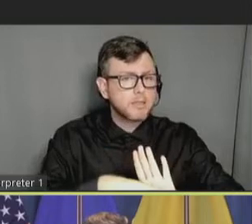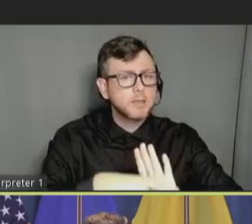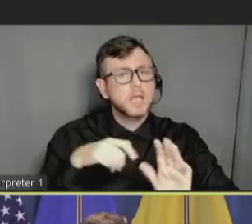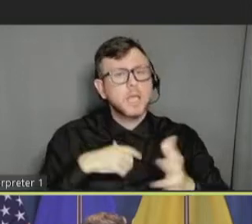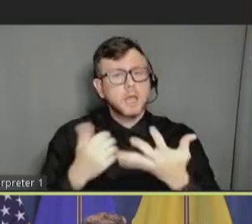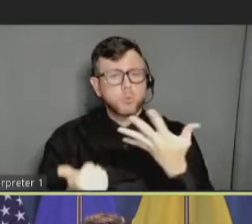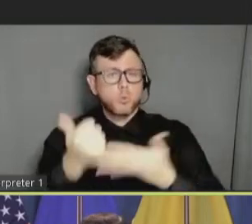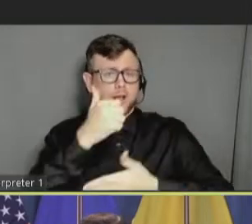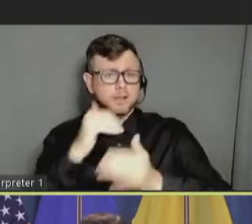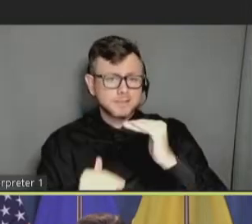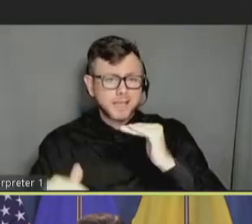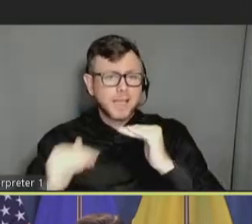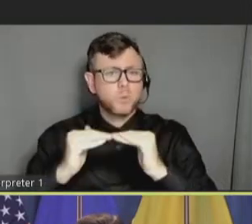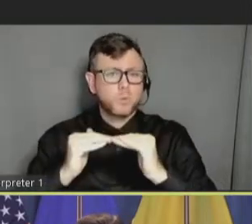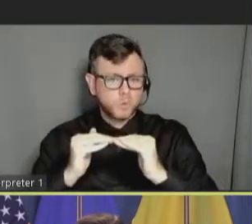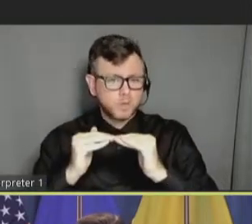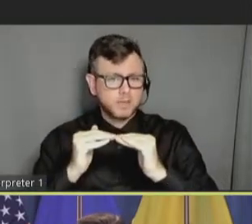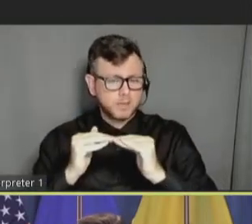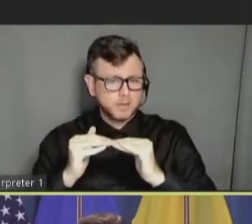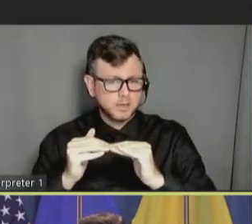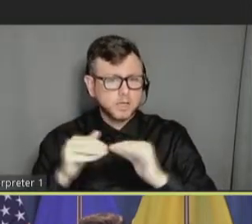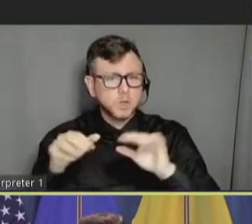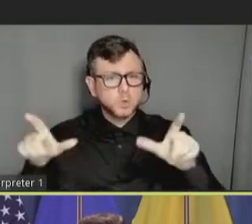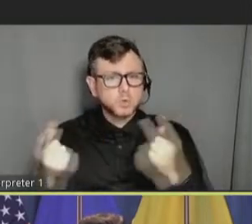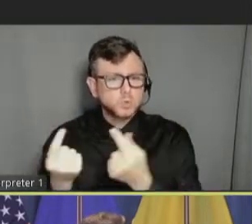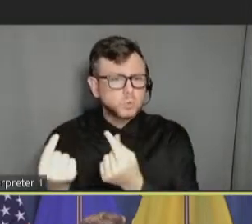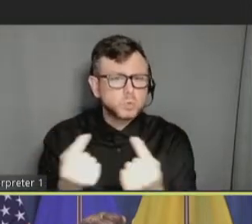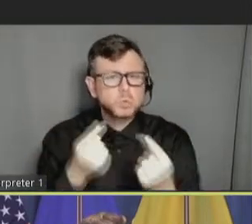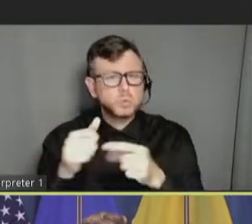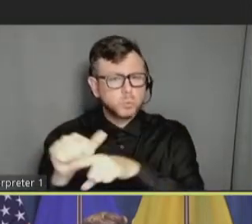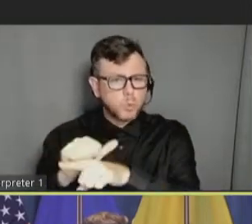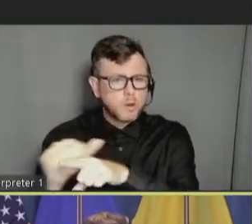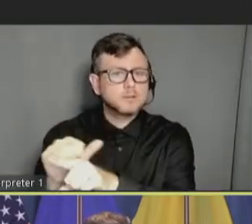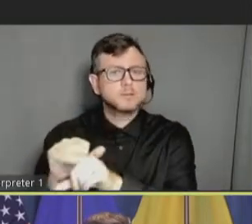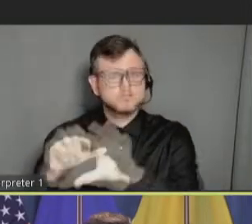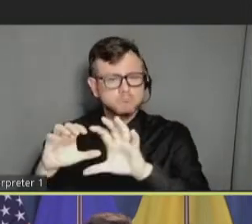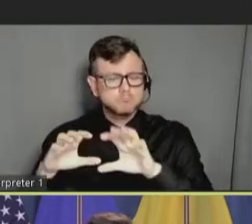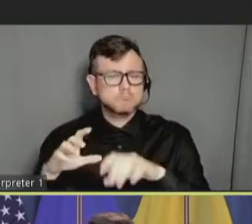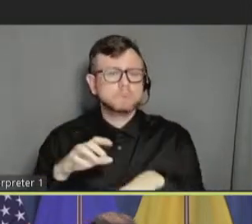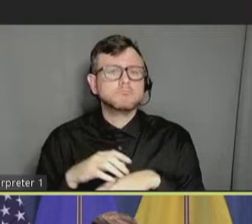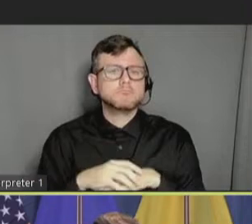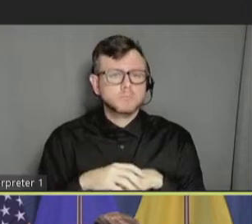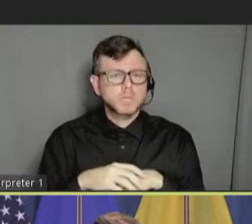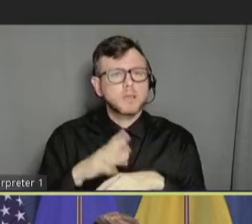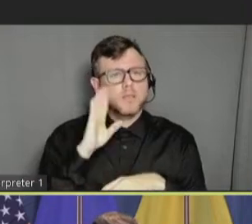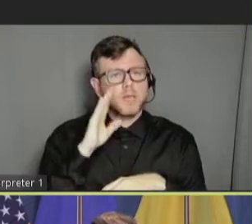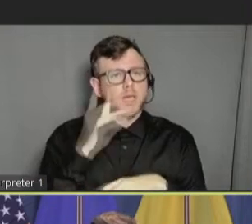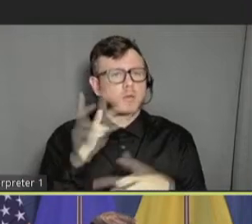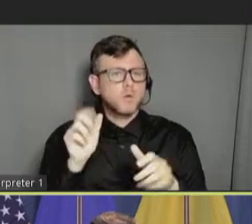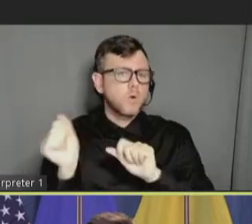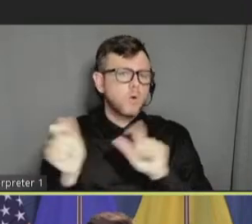will help to ensure that all people benefit from immunization. As I mentioned, the U.S.